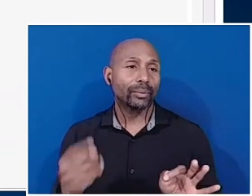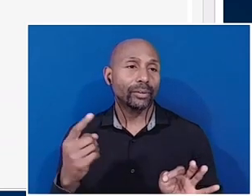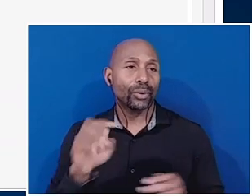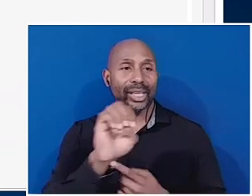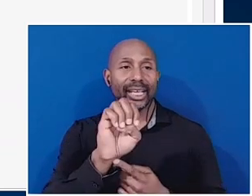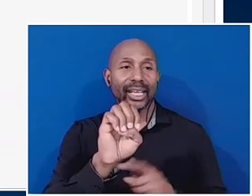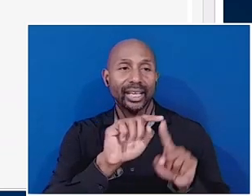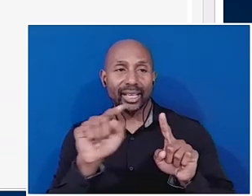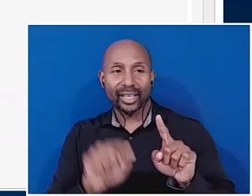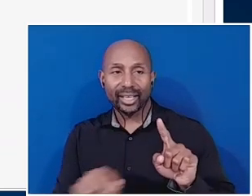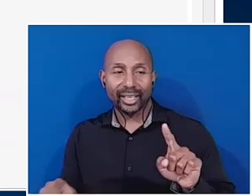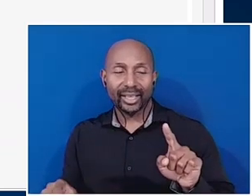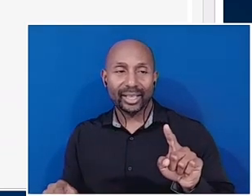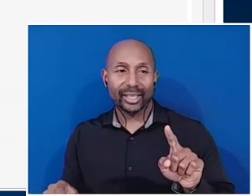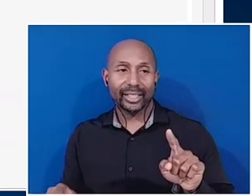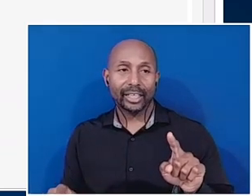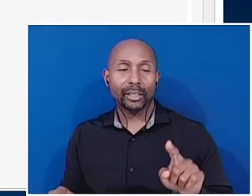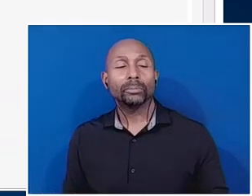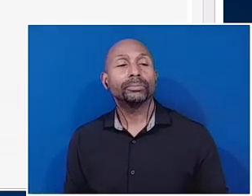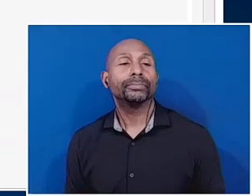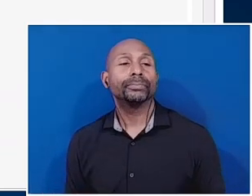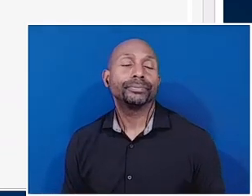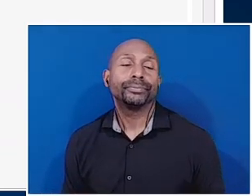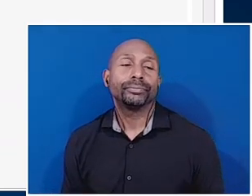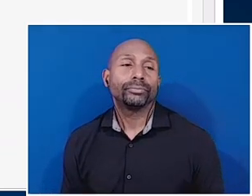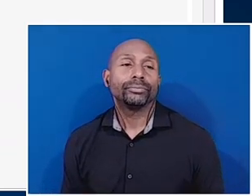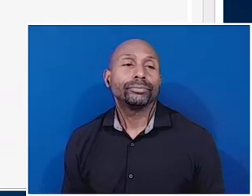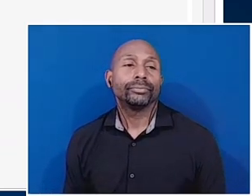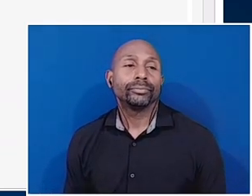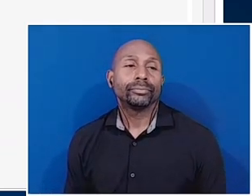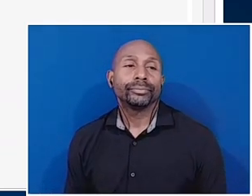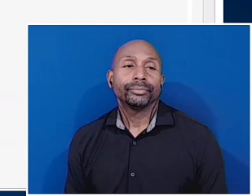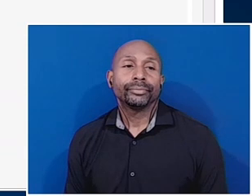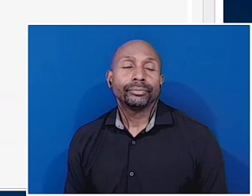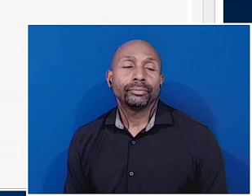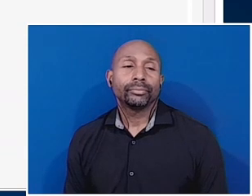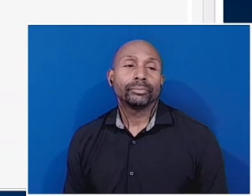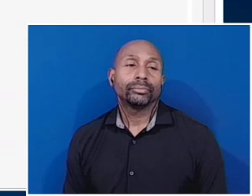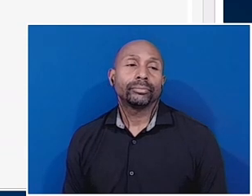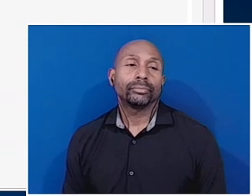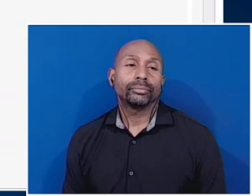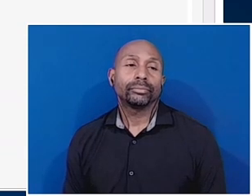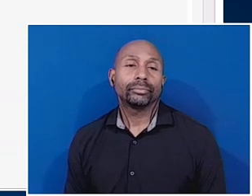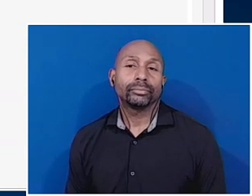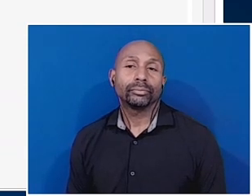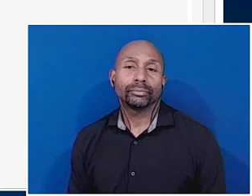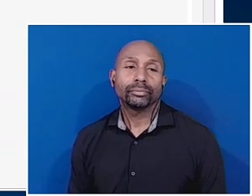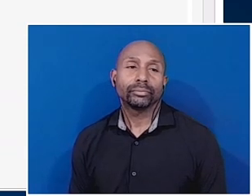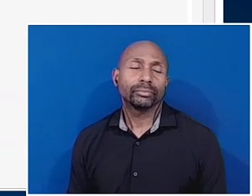super concerned about the share of transfer students, about (4) or (5),